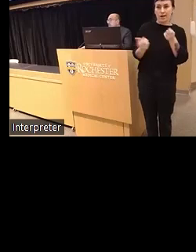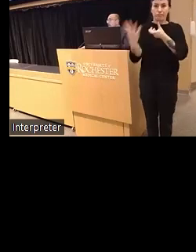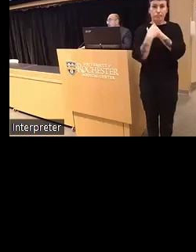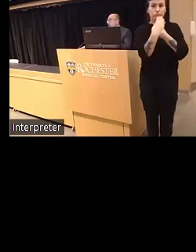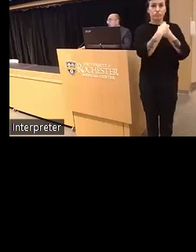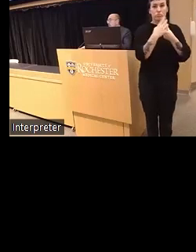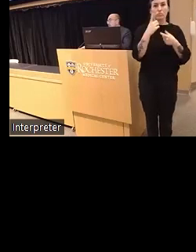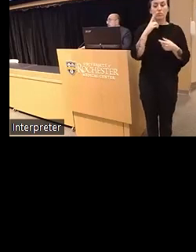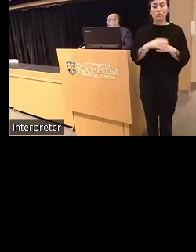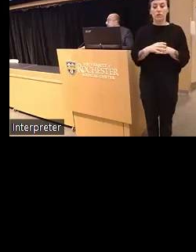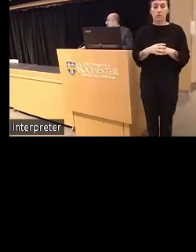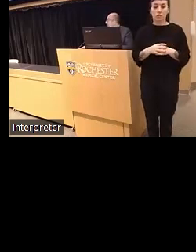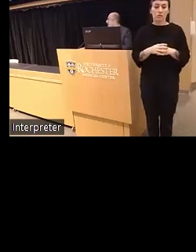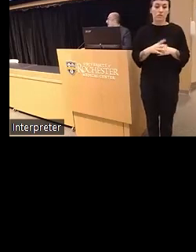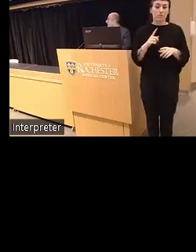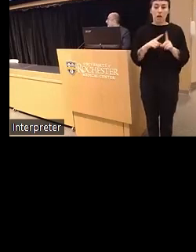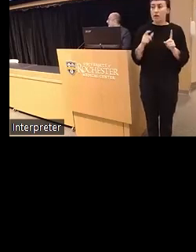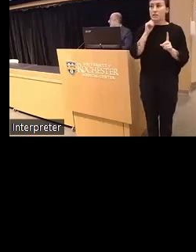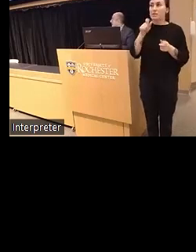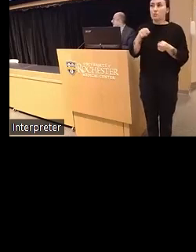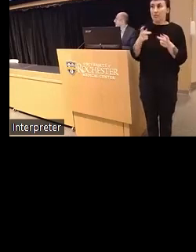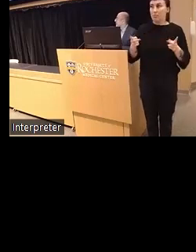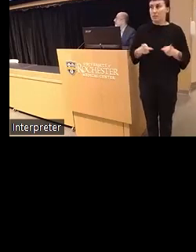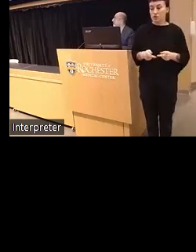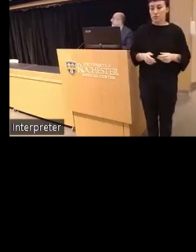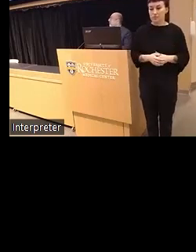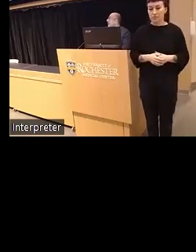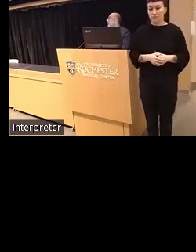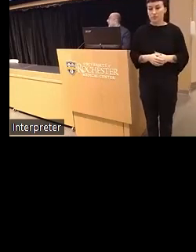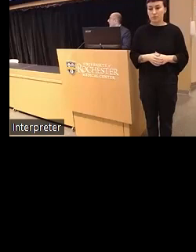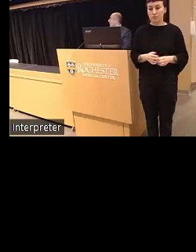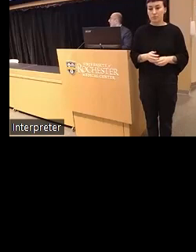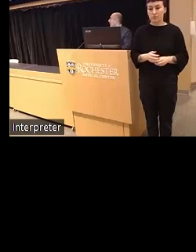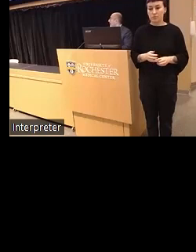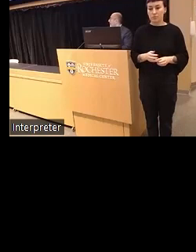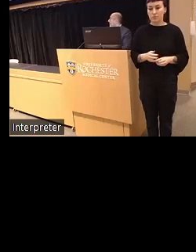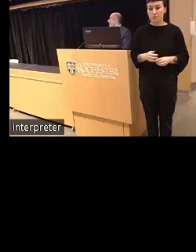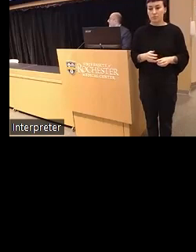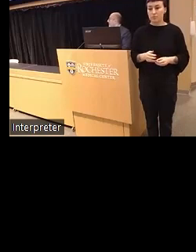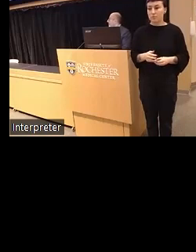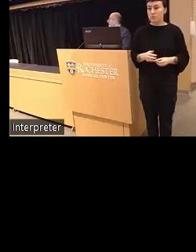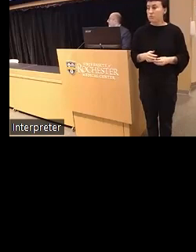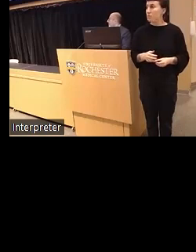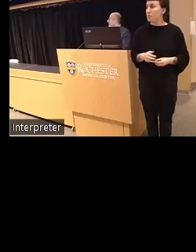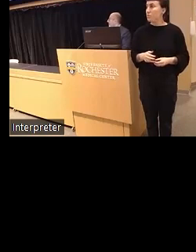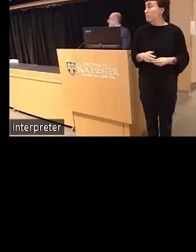but it's not a physiatry physician so um well I mean it's a wonderful wonderful presentation